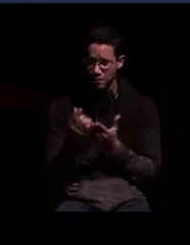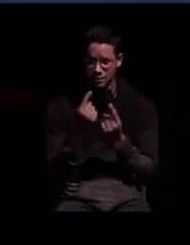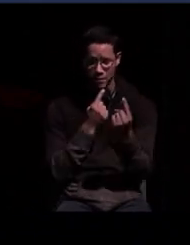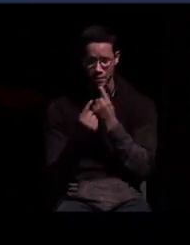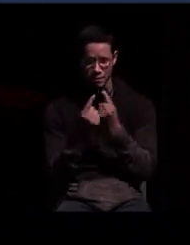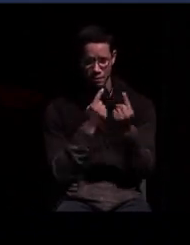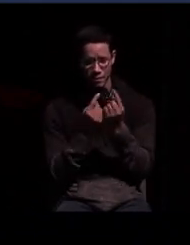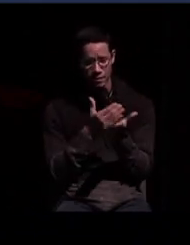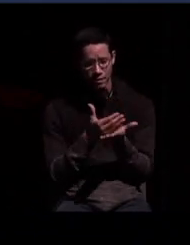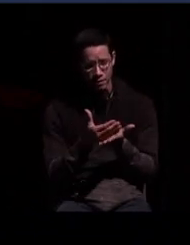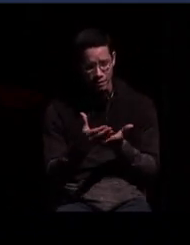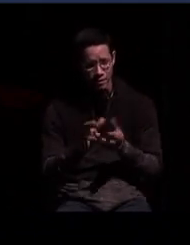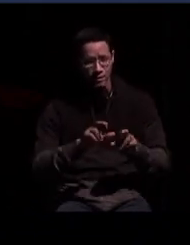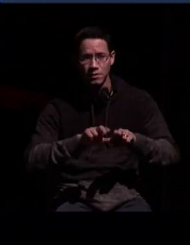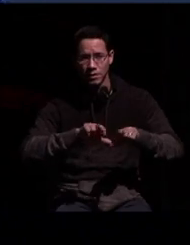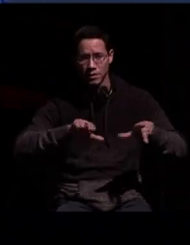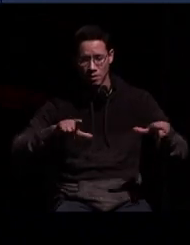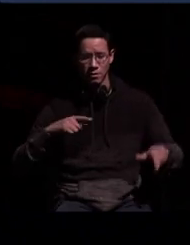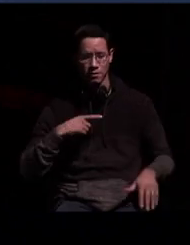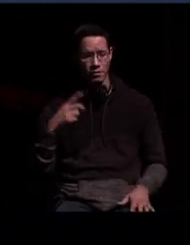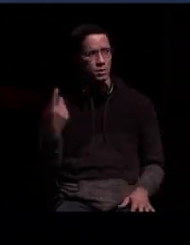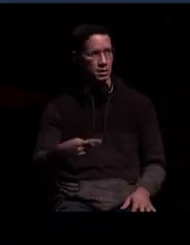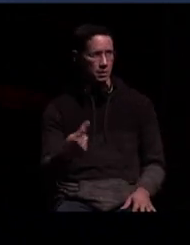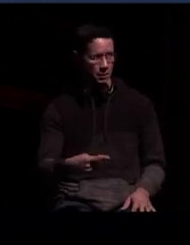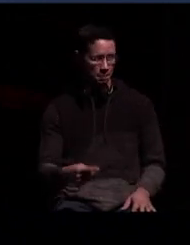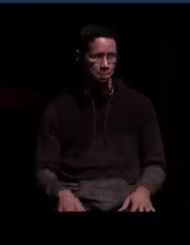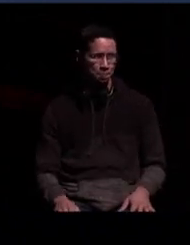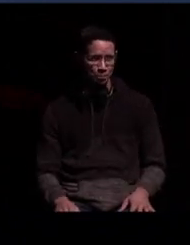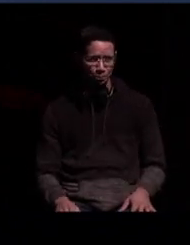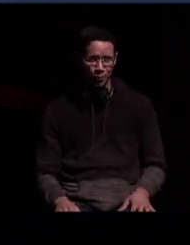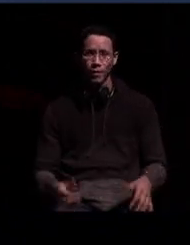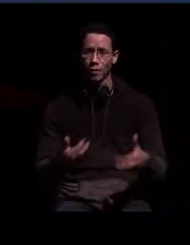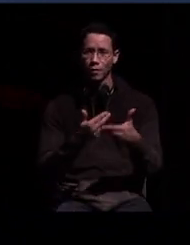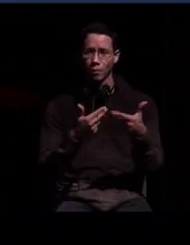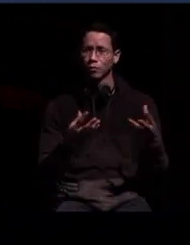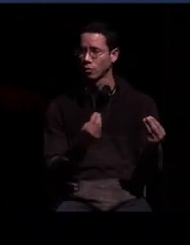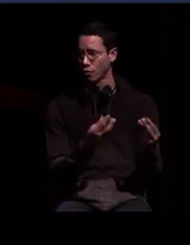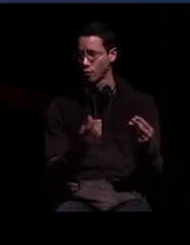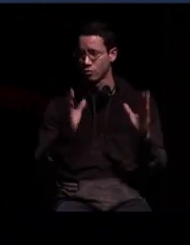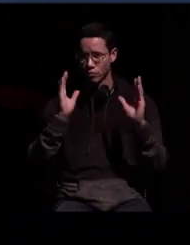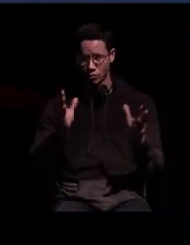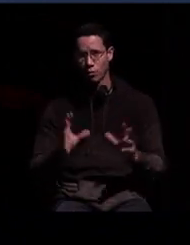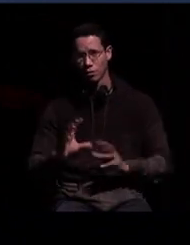about diversity we had here. Many things happened,